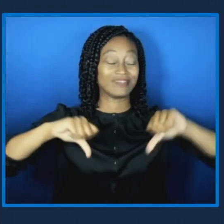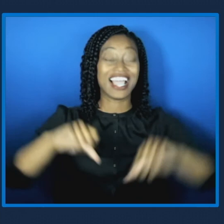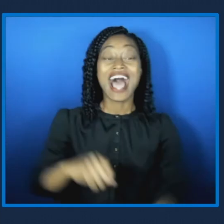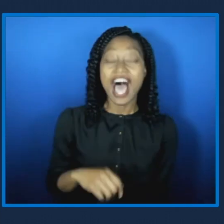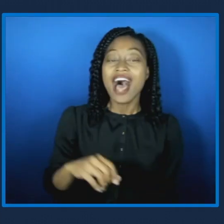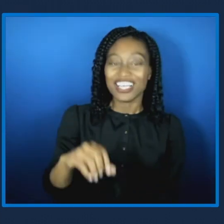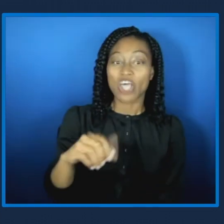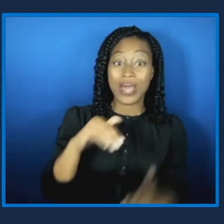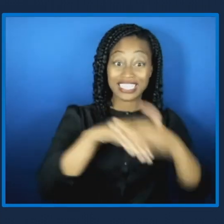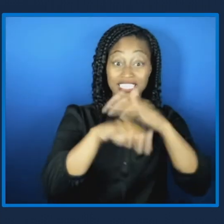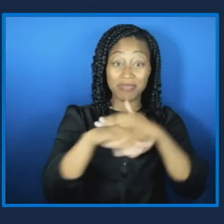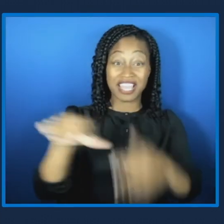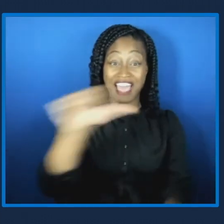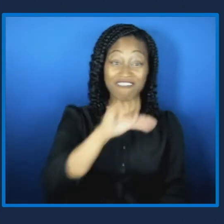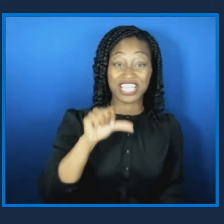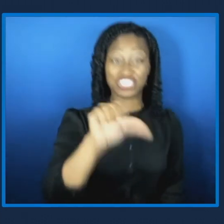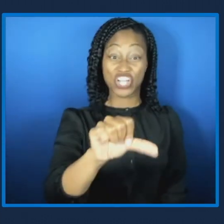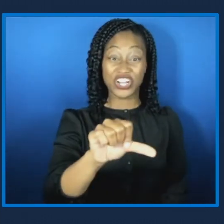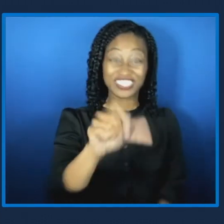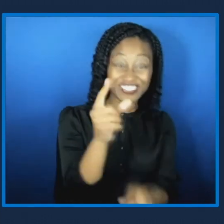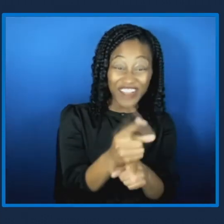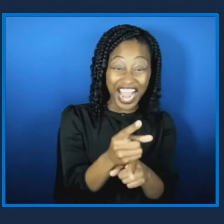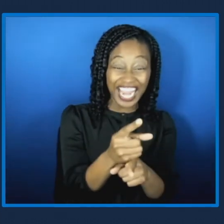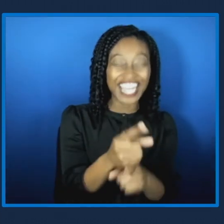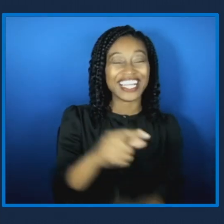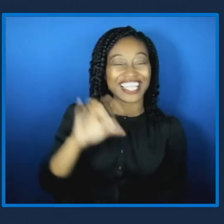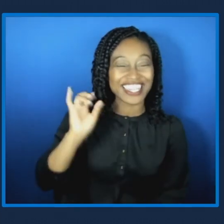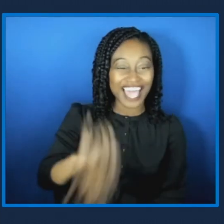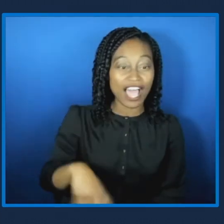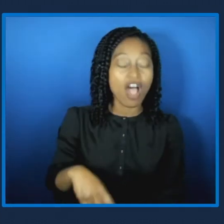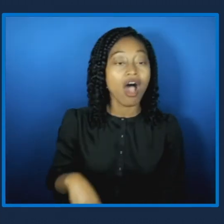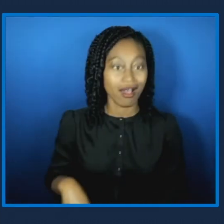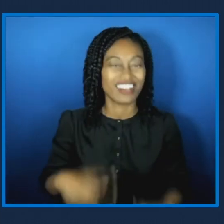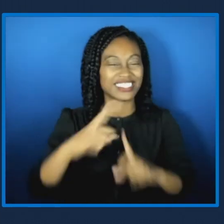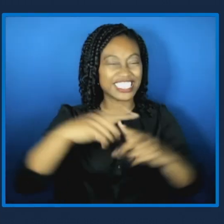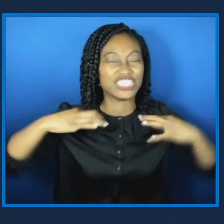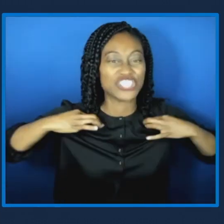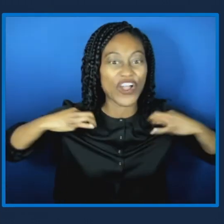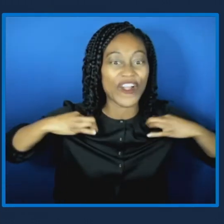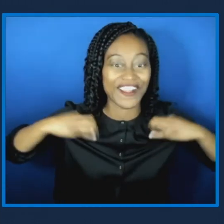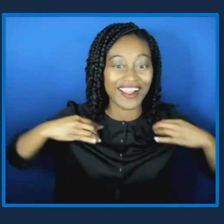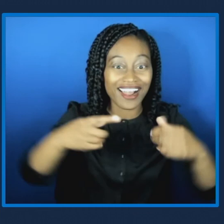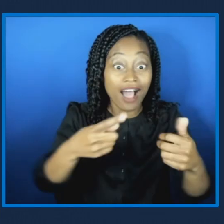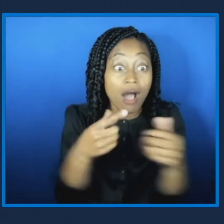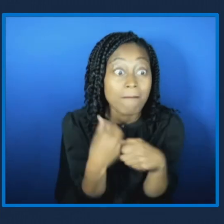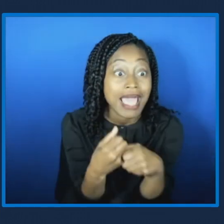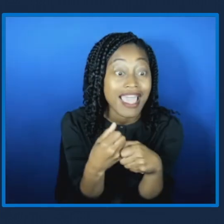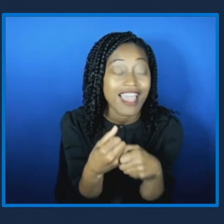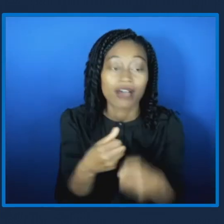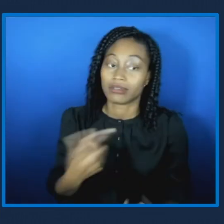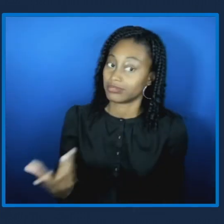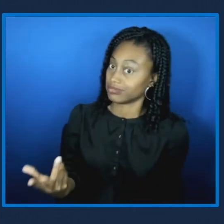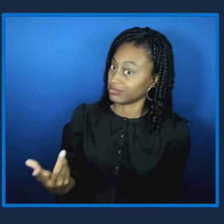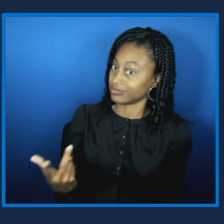Yeah. That's the one. There's a t-shirt there, right? Don't get me started on t-shirt design Hector.